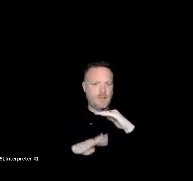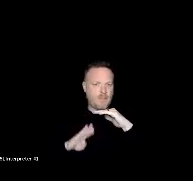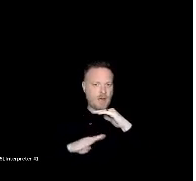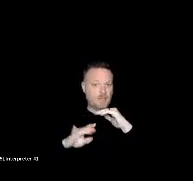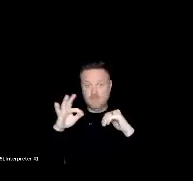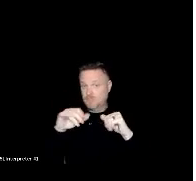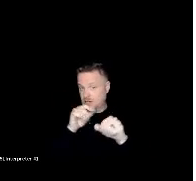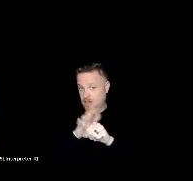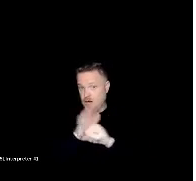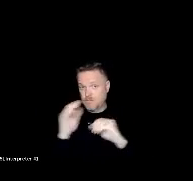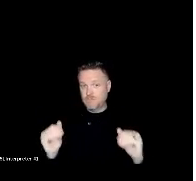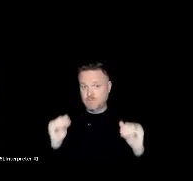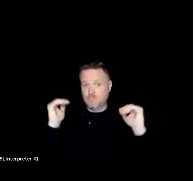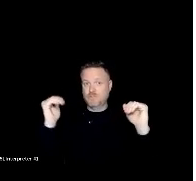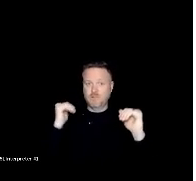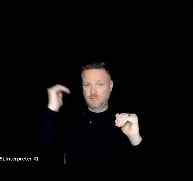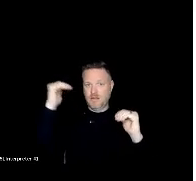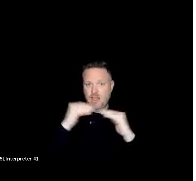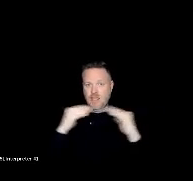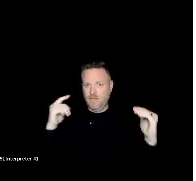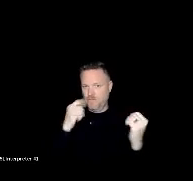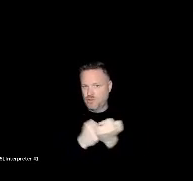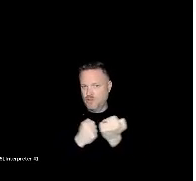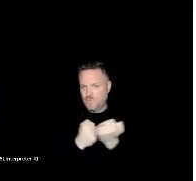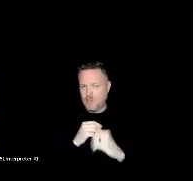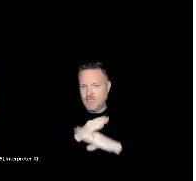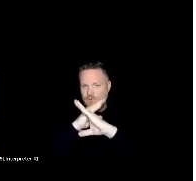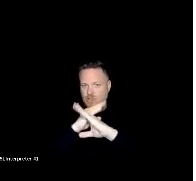we move up to a higher level of support and intervention an then up to the highest level.